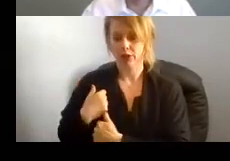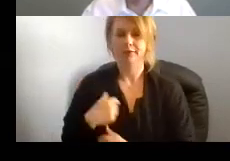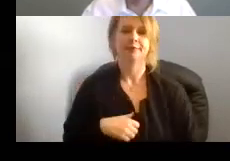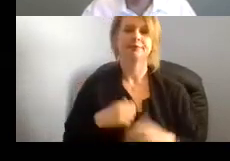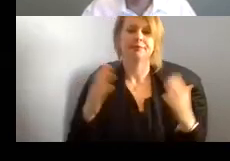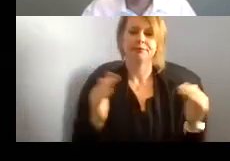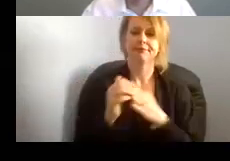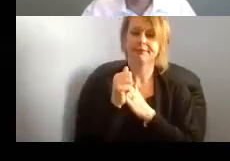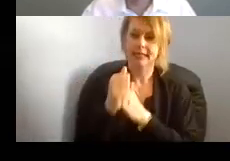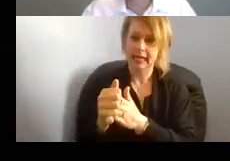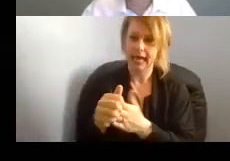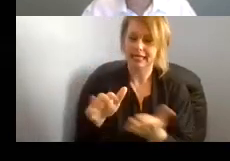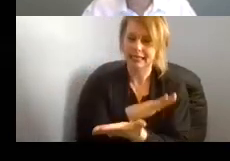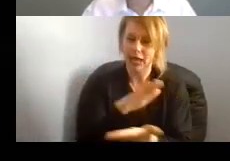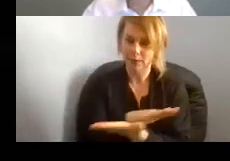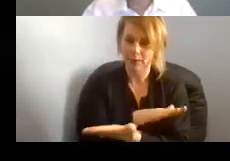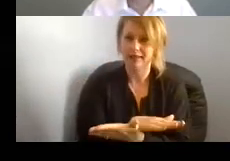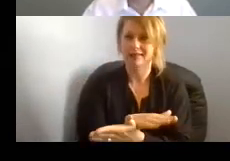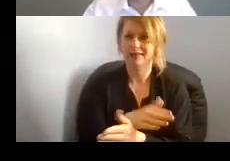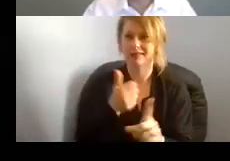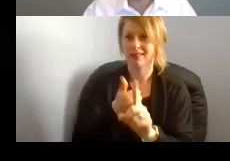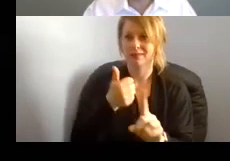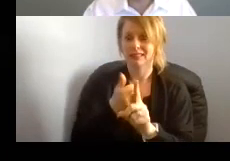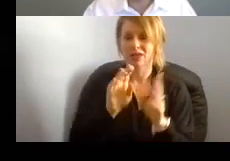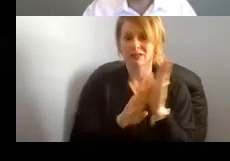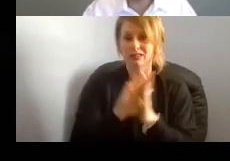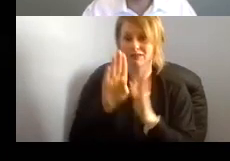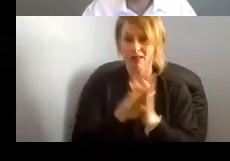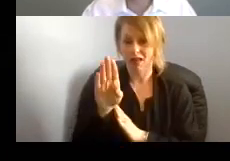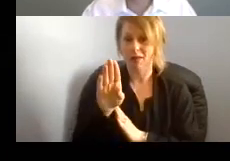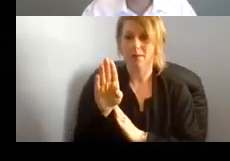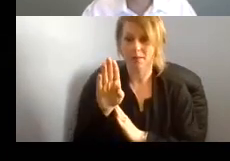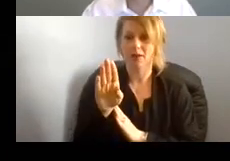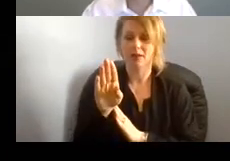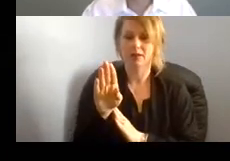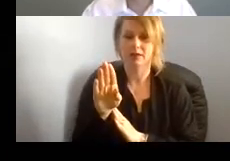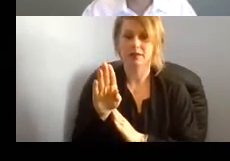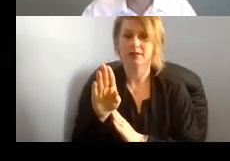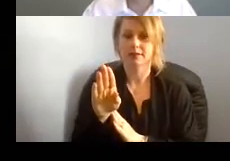guidelines developed by the National Center for School Crisis and Bereavement on how to respond to the death of a student or a staff